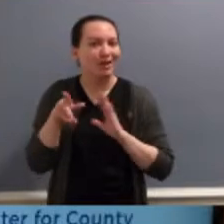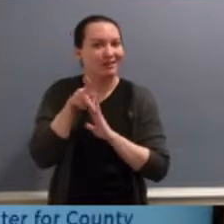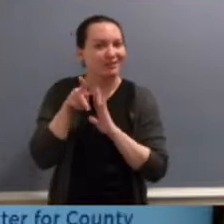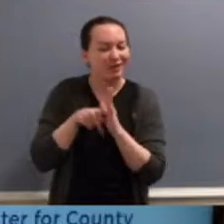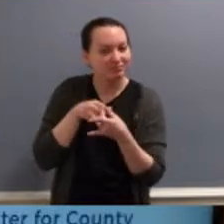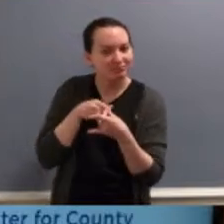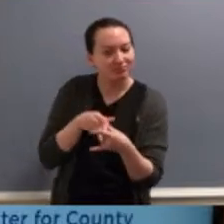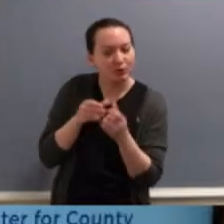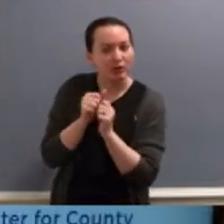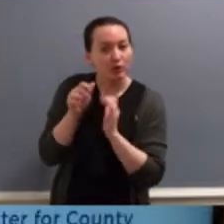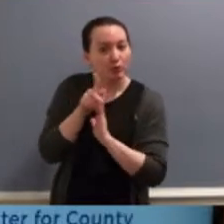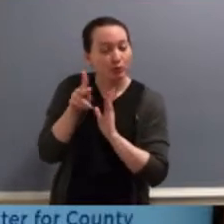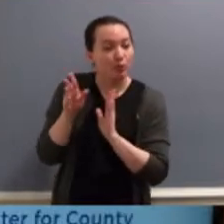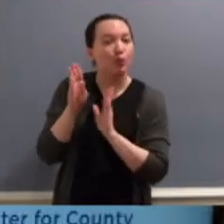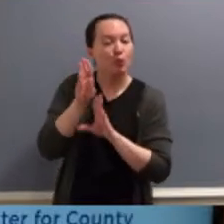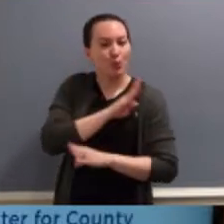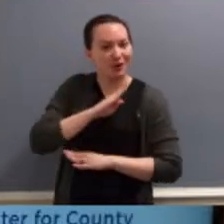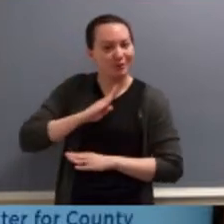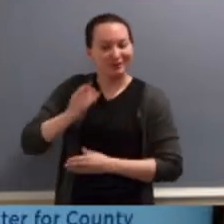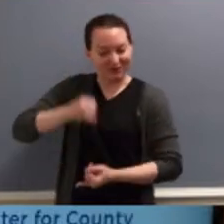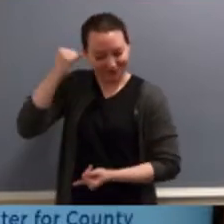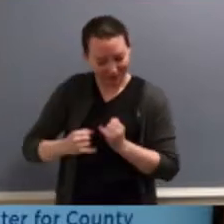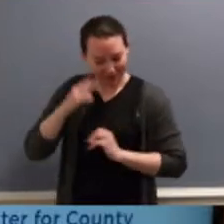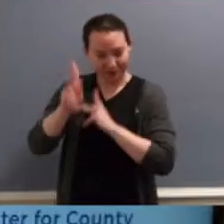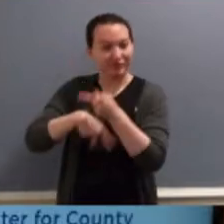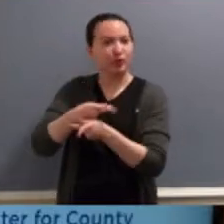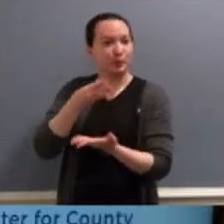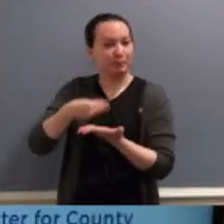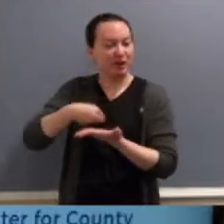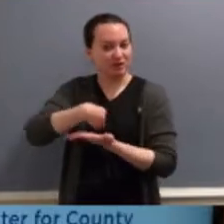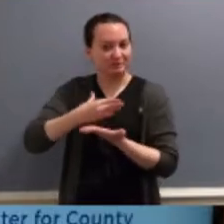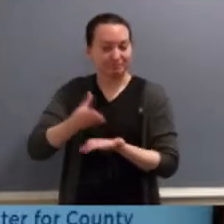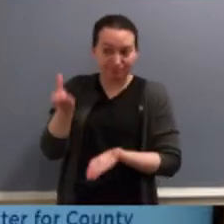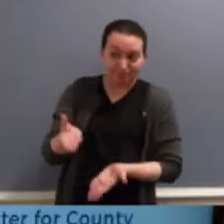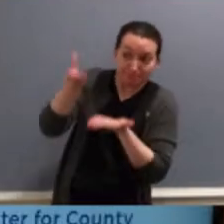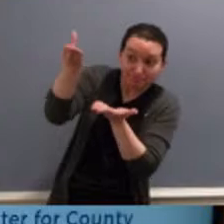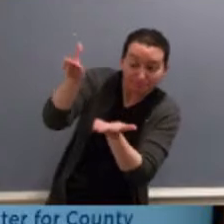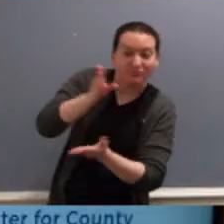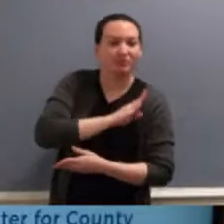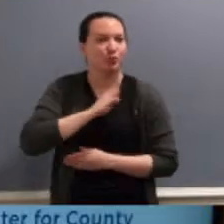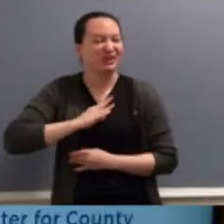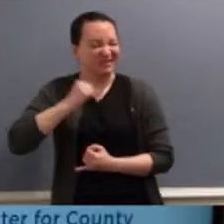that we can offer a final version of the budget by the Board's final meetings of this year which will